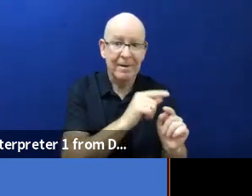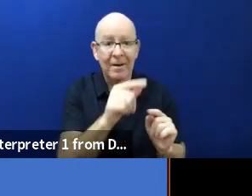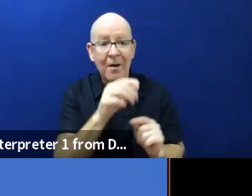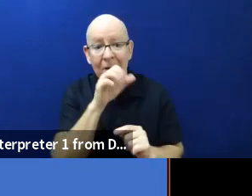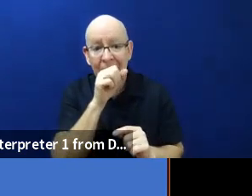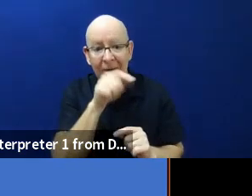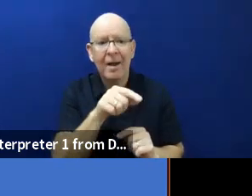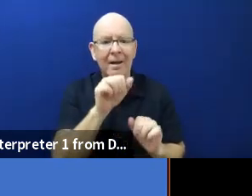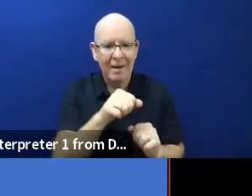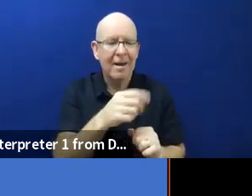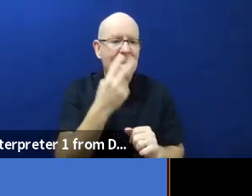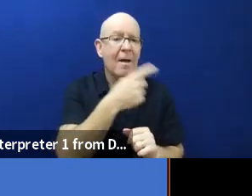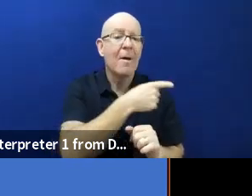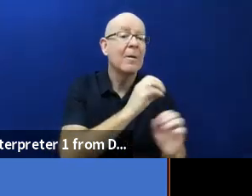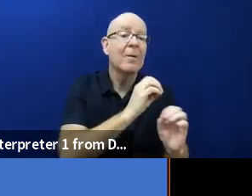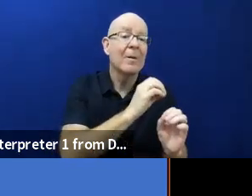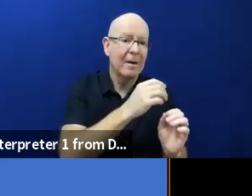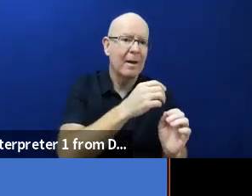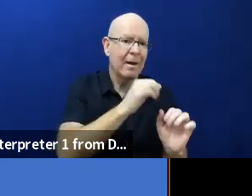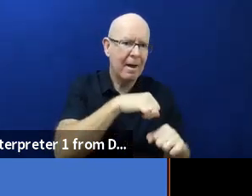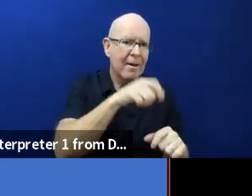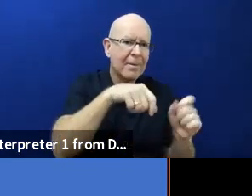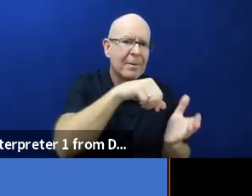And if we look at goods and service required for participation,